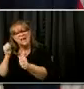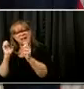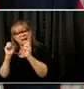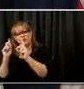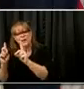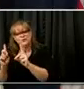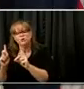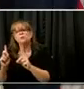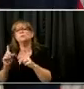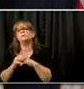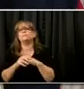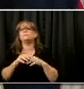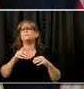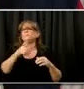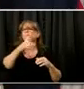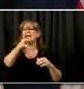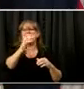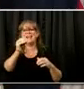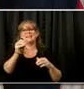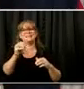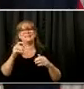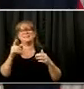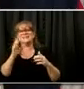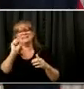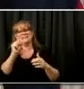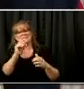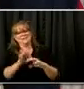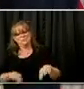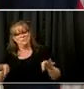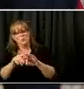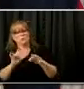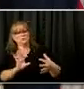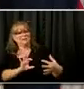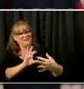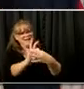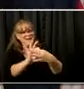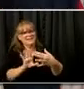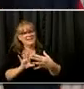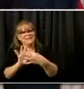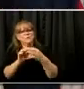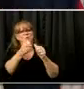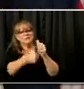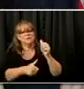connections and from other caring adults that can support them with a multitude of needs